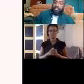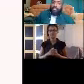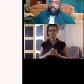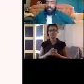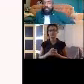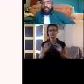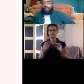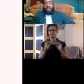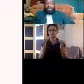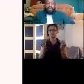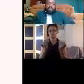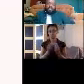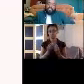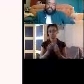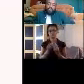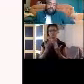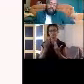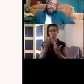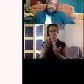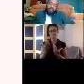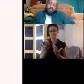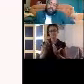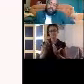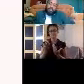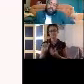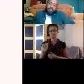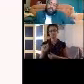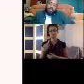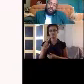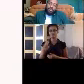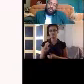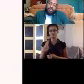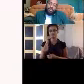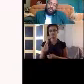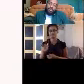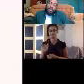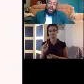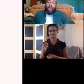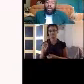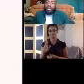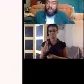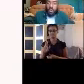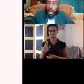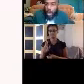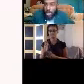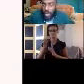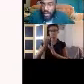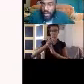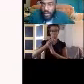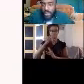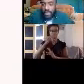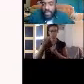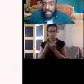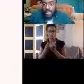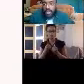is offering support. Oh, you want to answer to this is I think